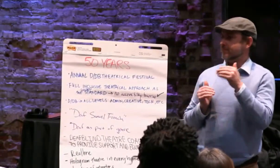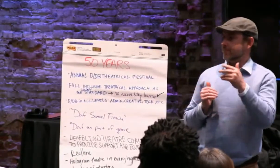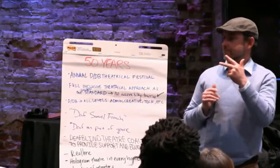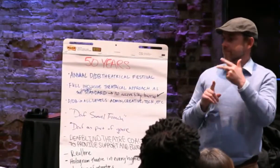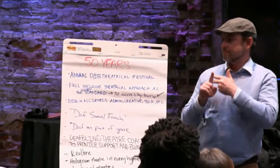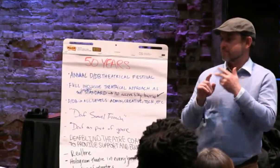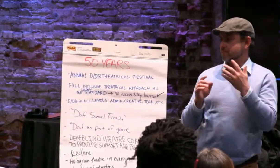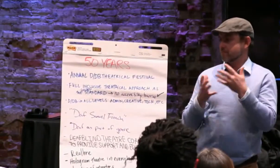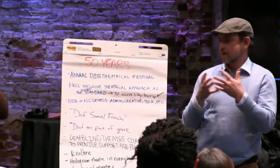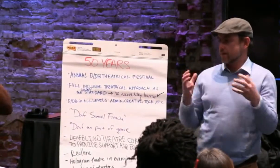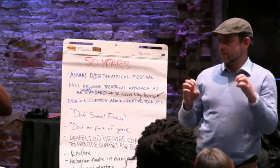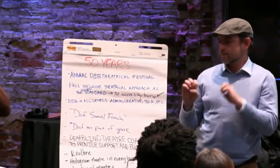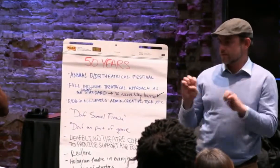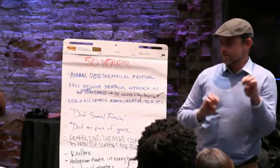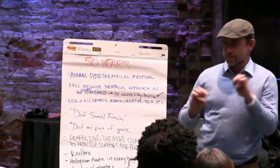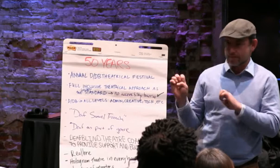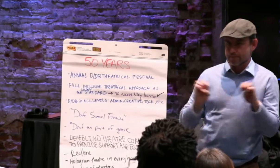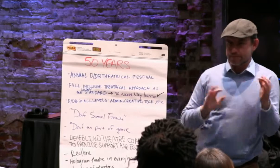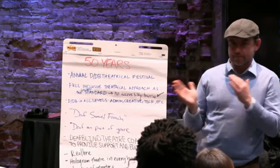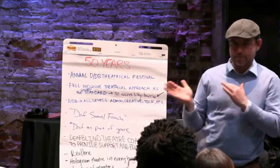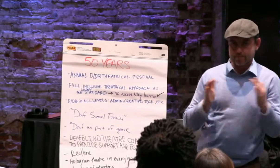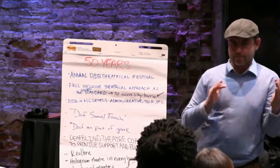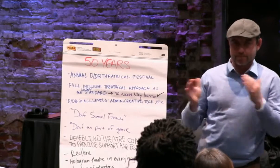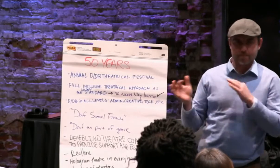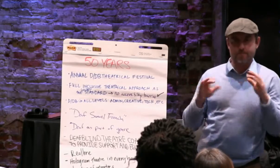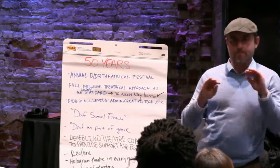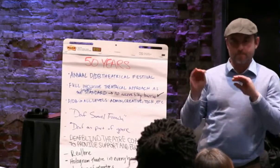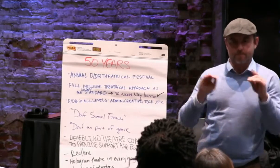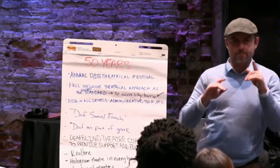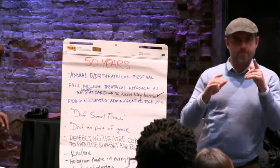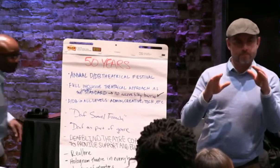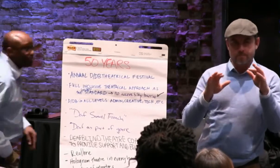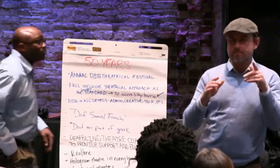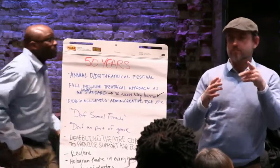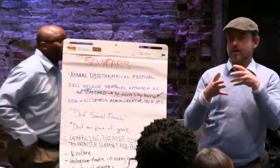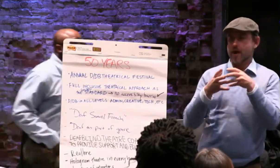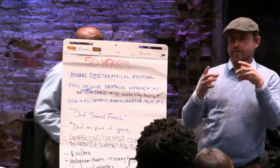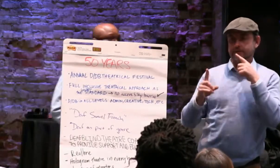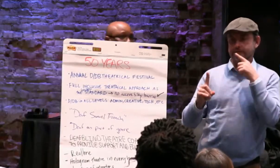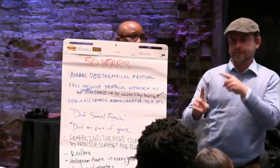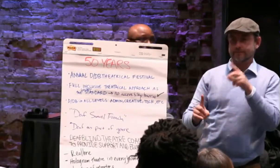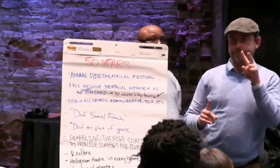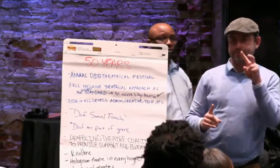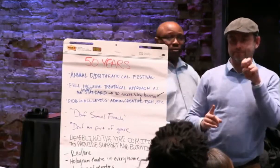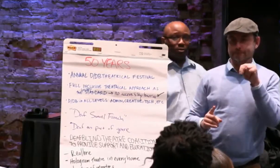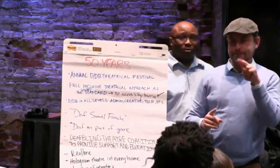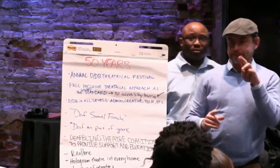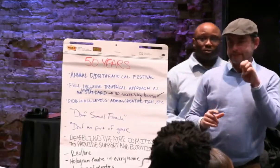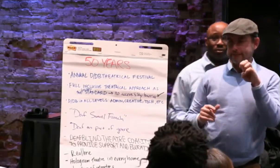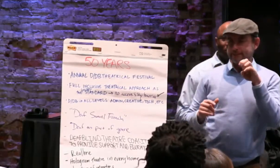So, essentially, past the three months of experimental theater,